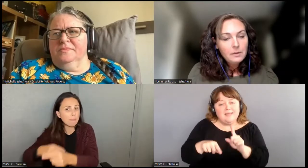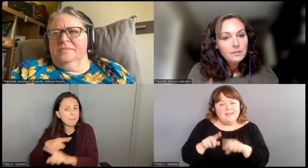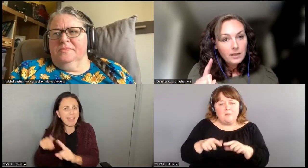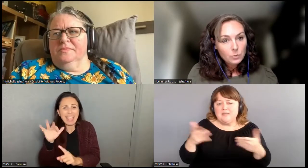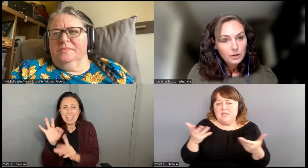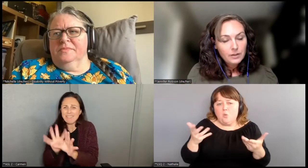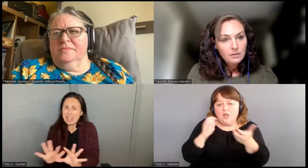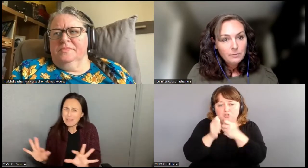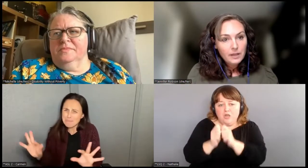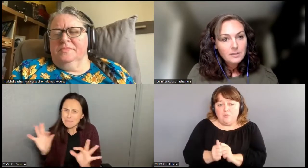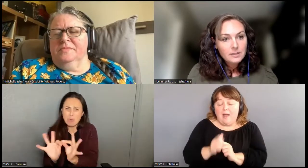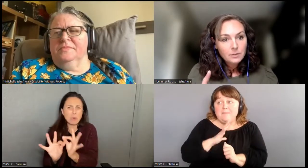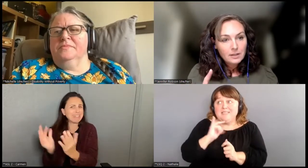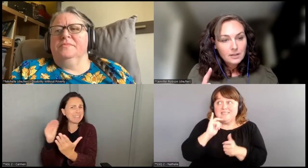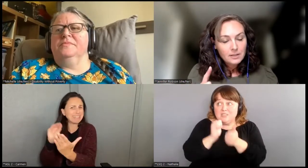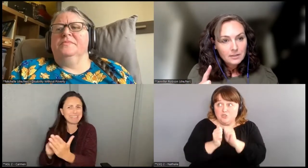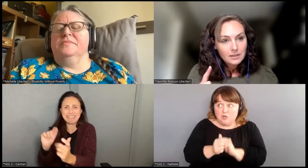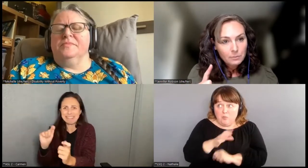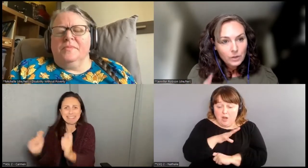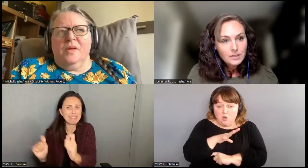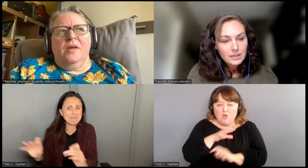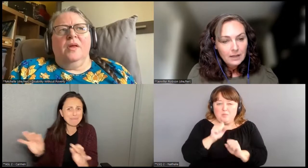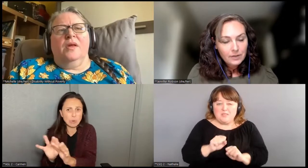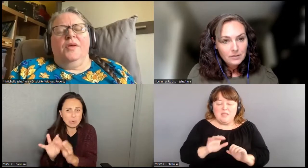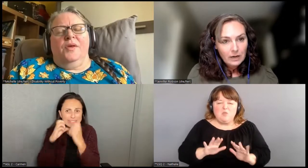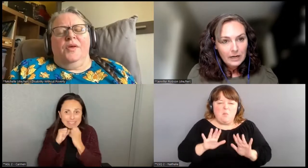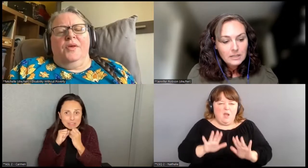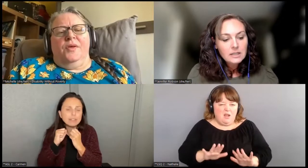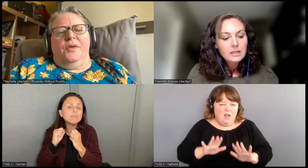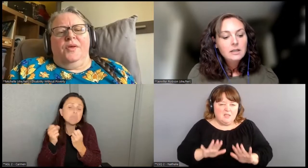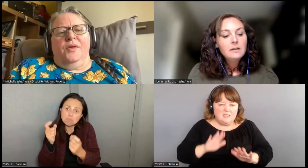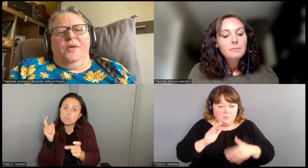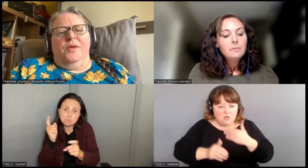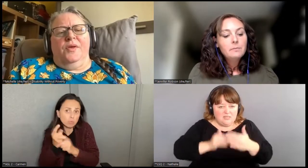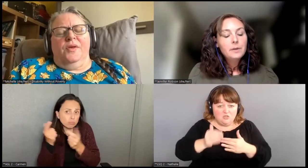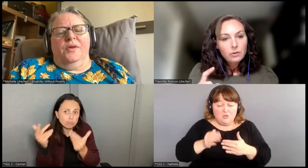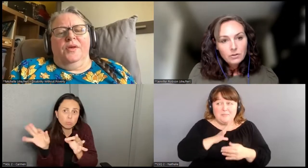AMENDMENT, THAT'S WORTH IT, BECAUSE IT IS IMPORTANT TO GET THIS RIGHT. BUT THERE IS